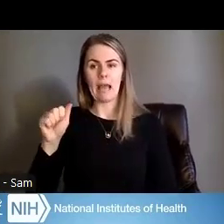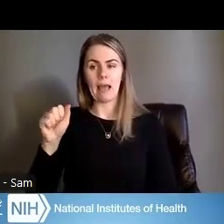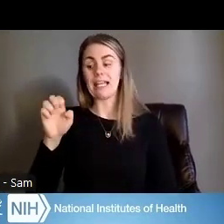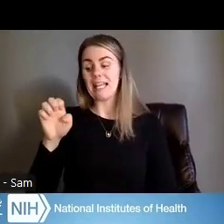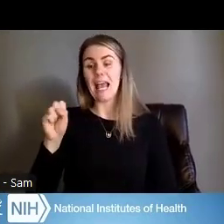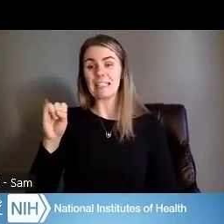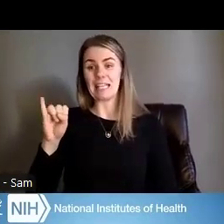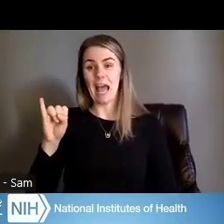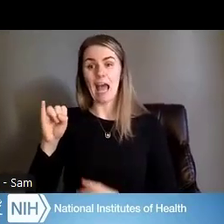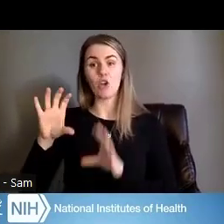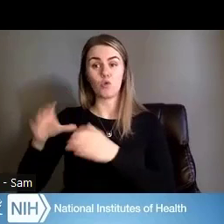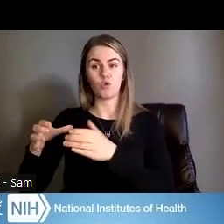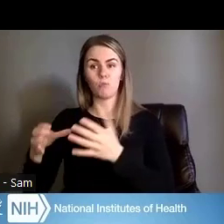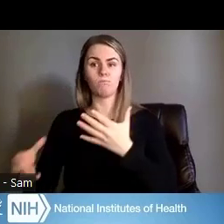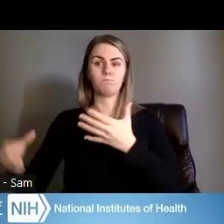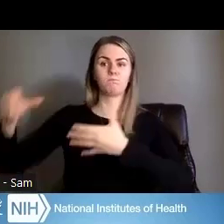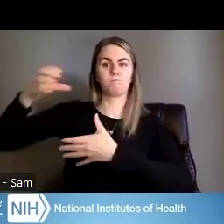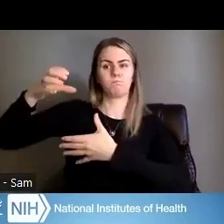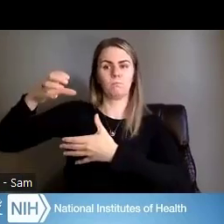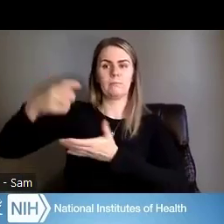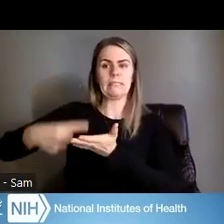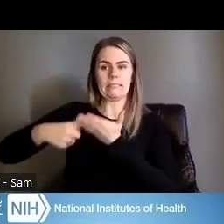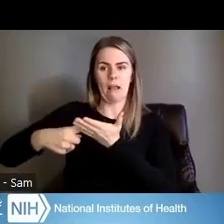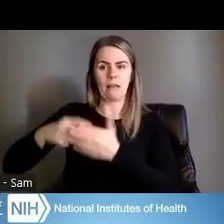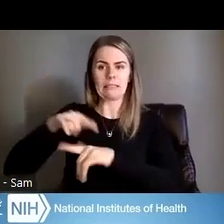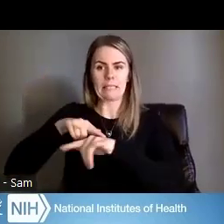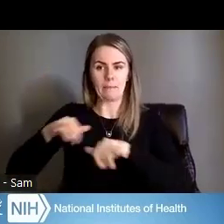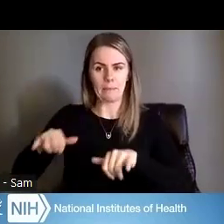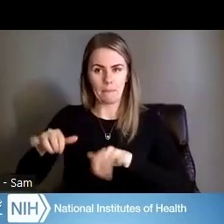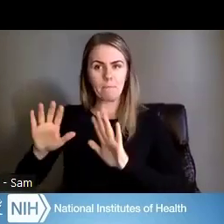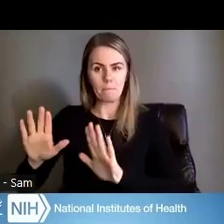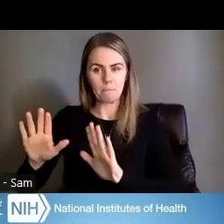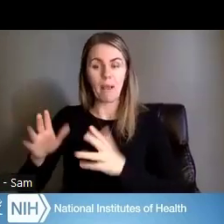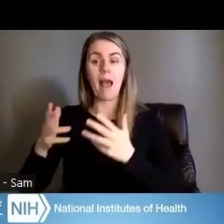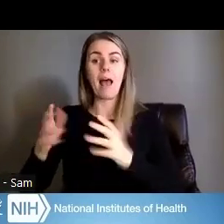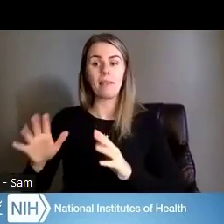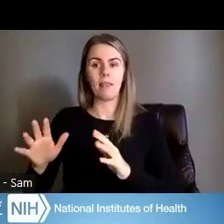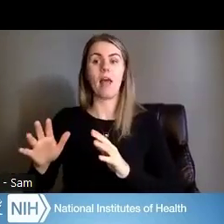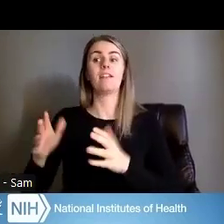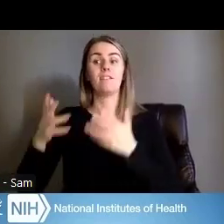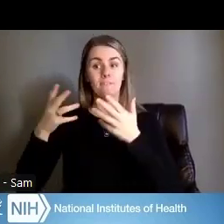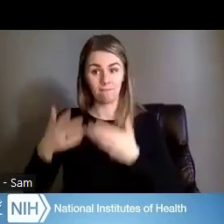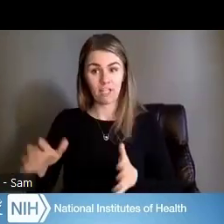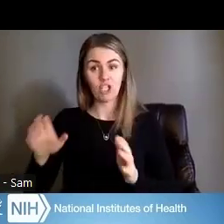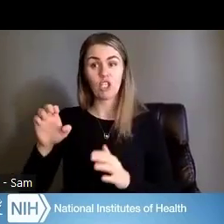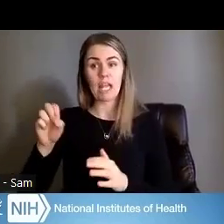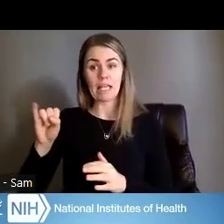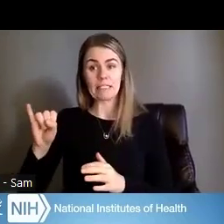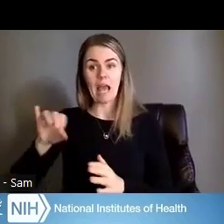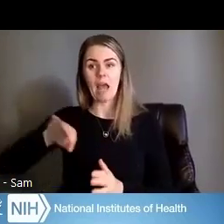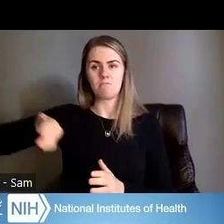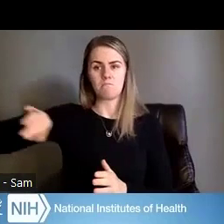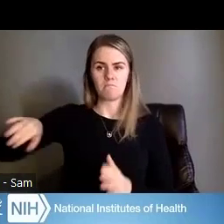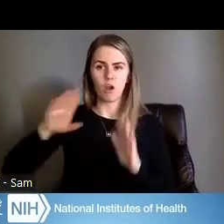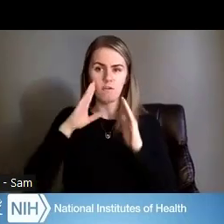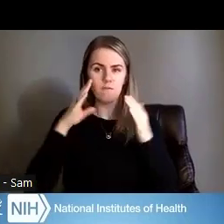And then the other applications are discussed. So reviewers are sort of oriented